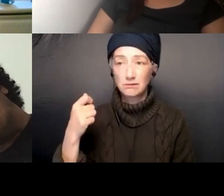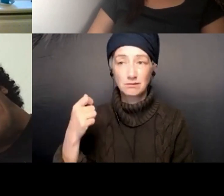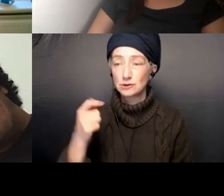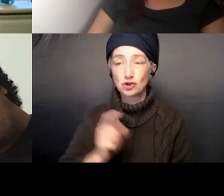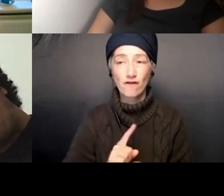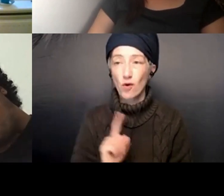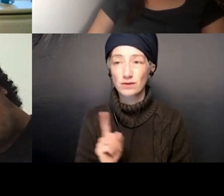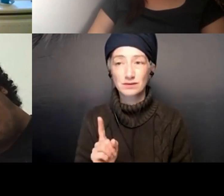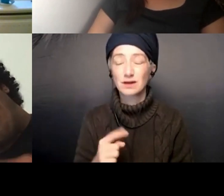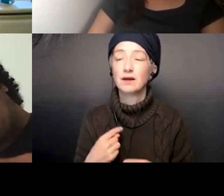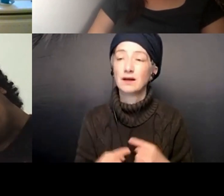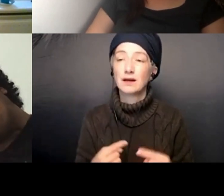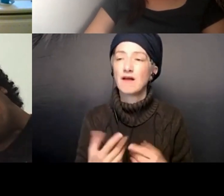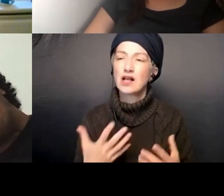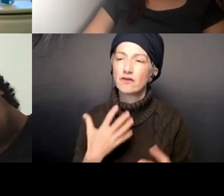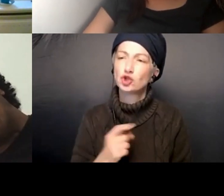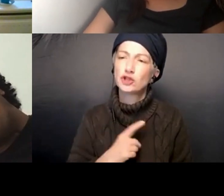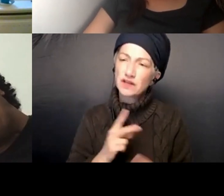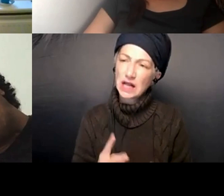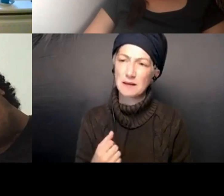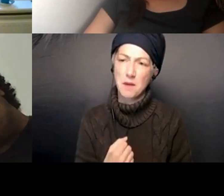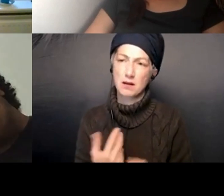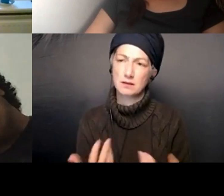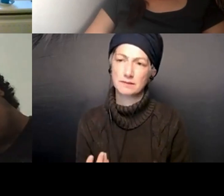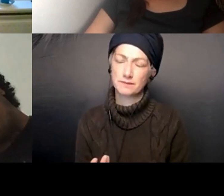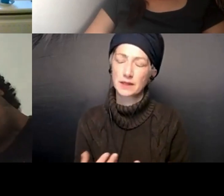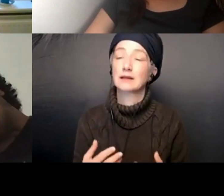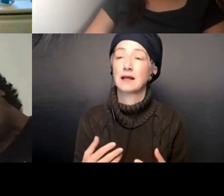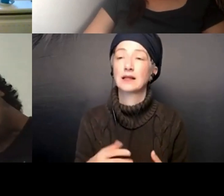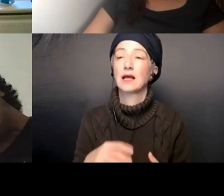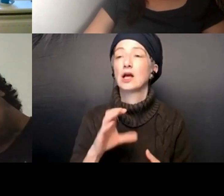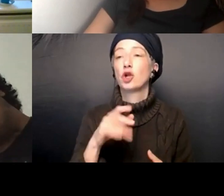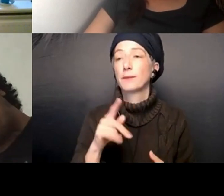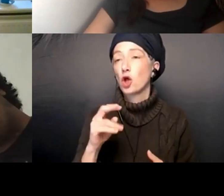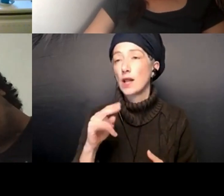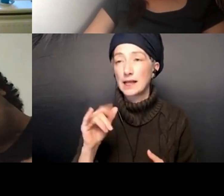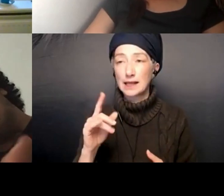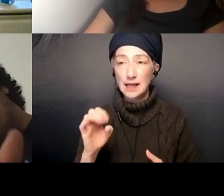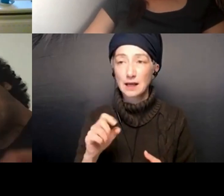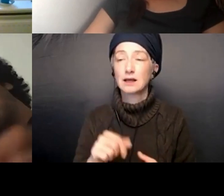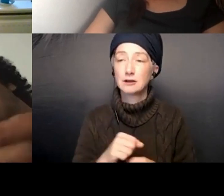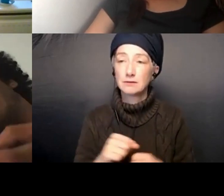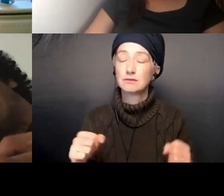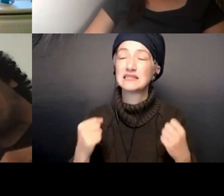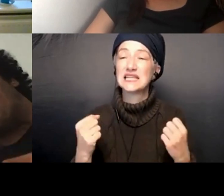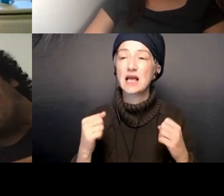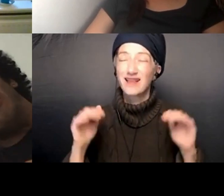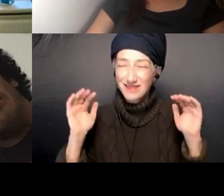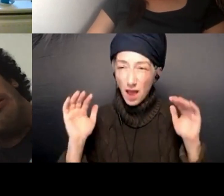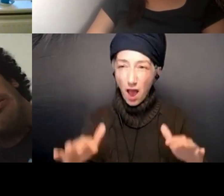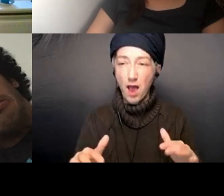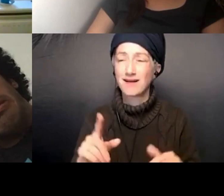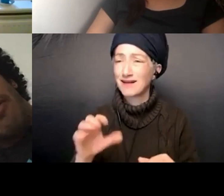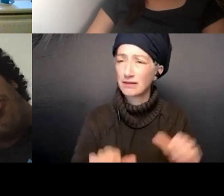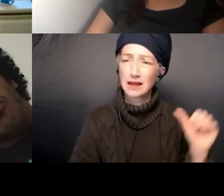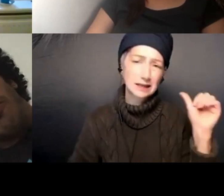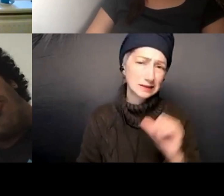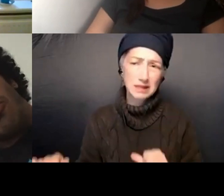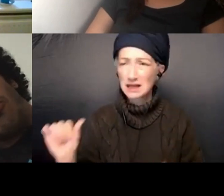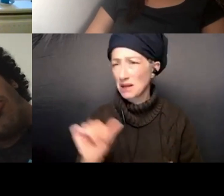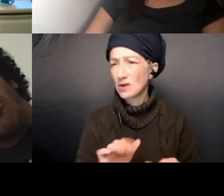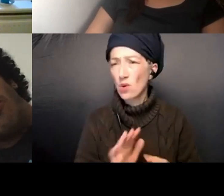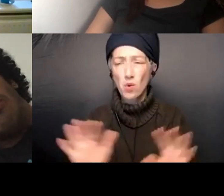And with Criptonite we want to create an environment where the safety is guaranteed so people are free to explore and to...